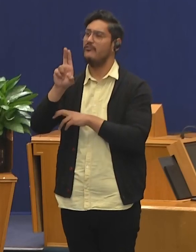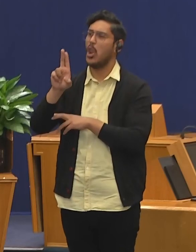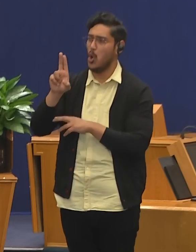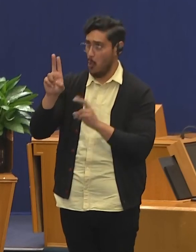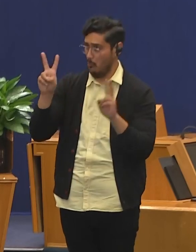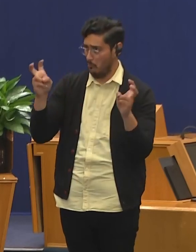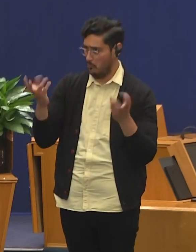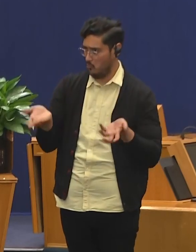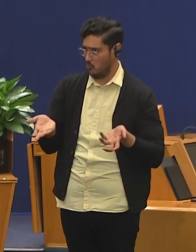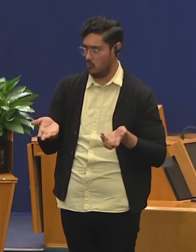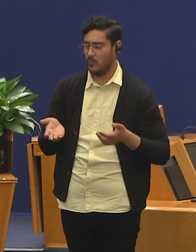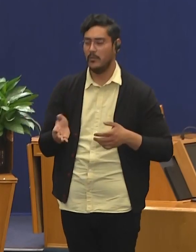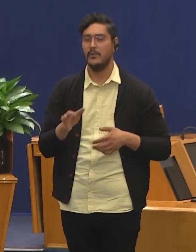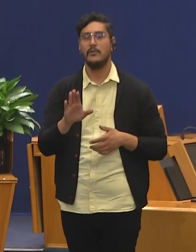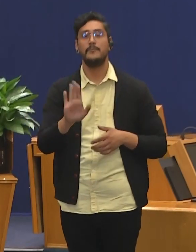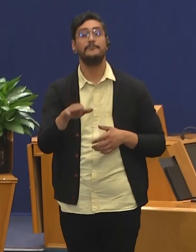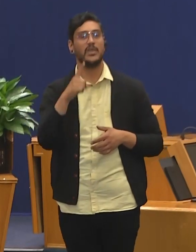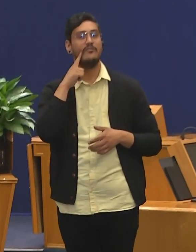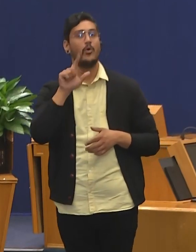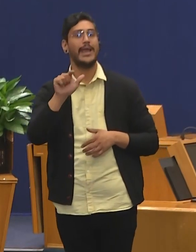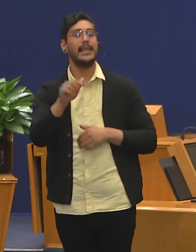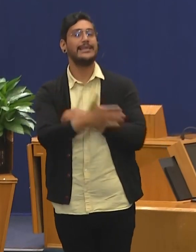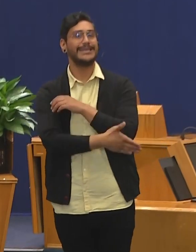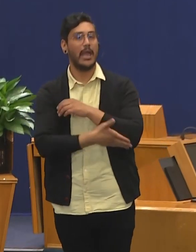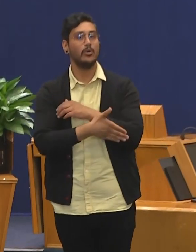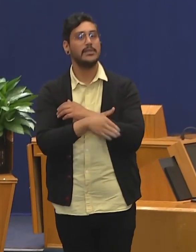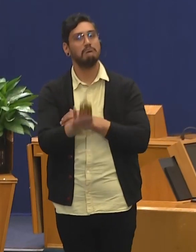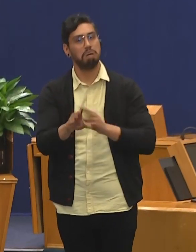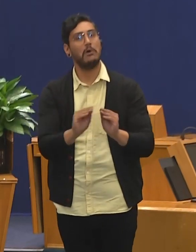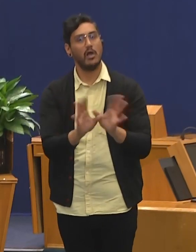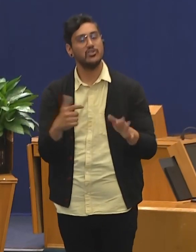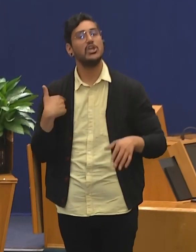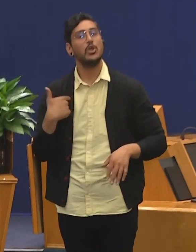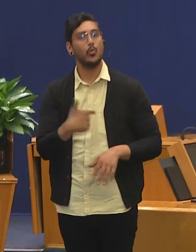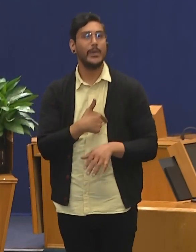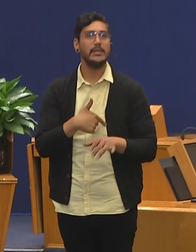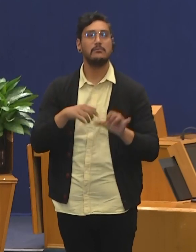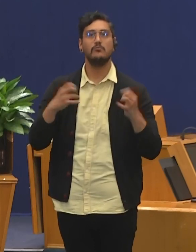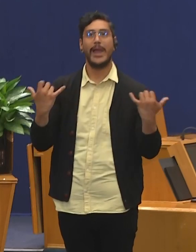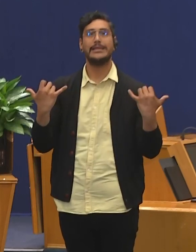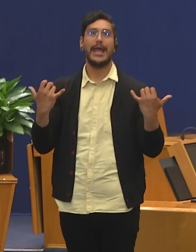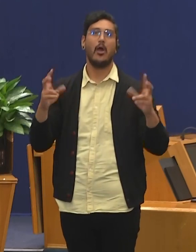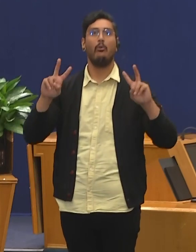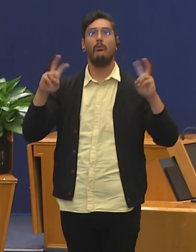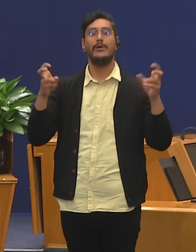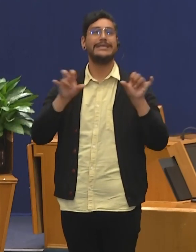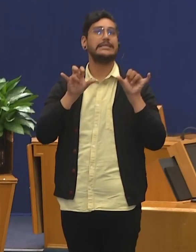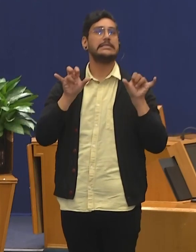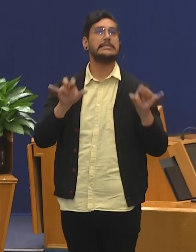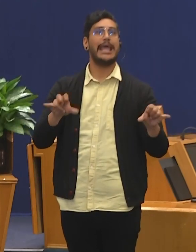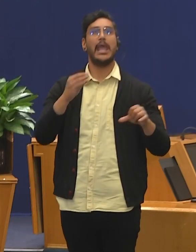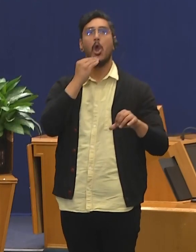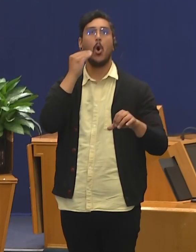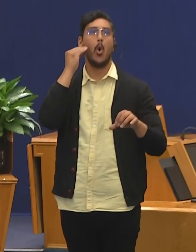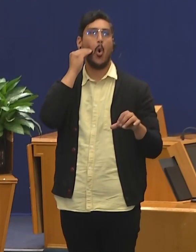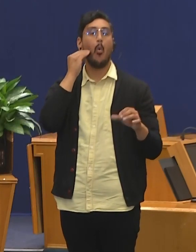CORONA VIRUS. THANK YOU. JUST QUICKLY FOR THE COUNTY OF LOS